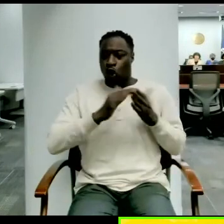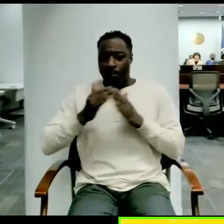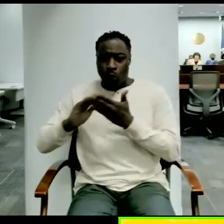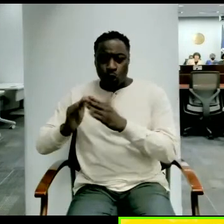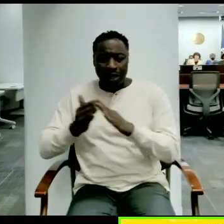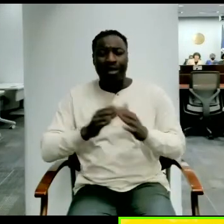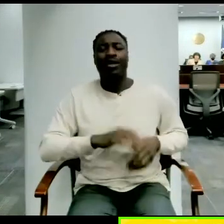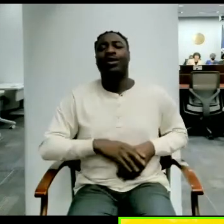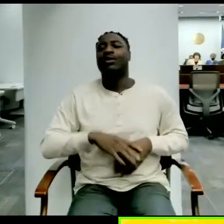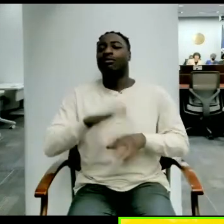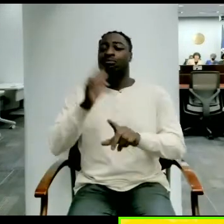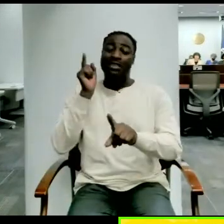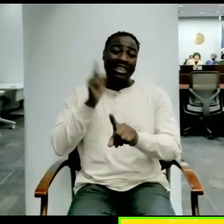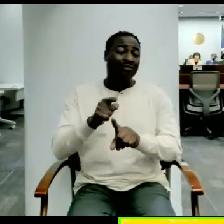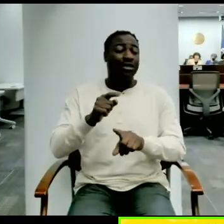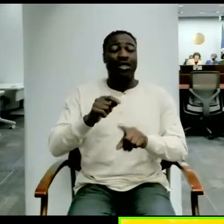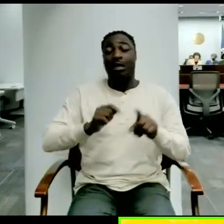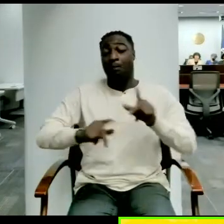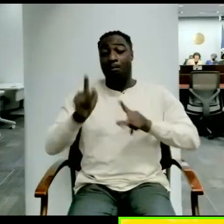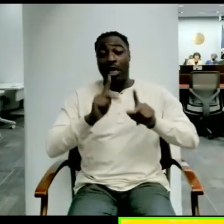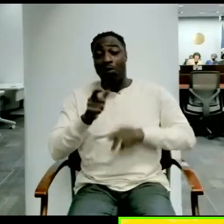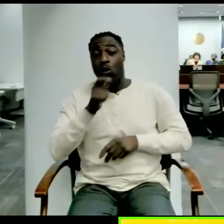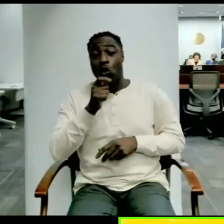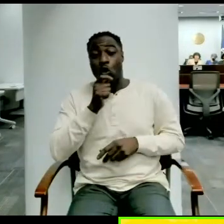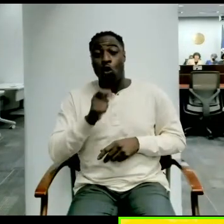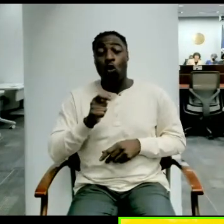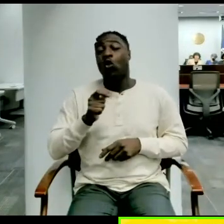um specifically ones that transmitted the disease.